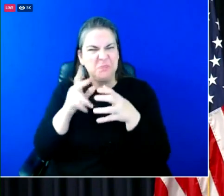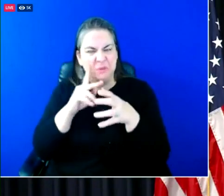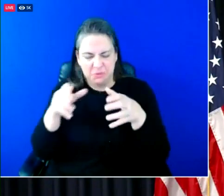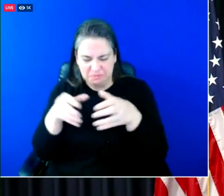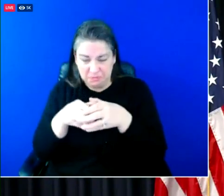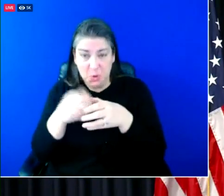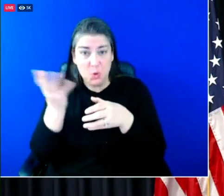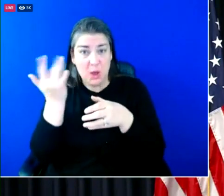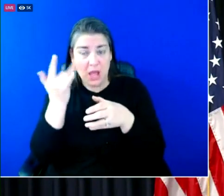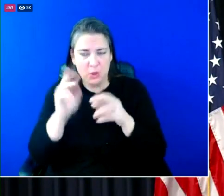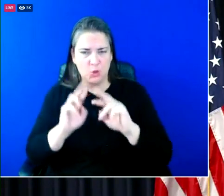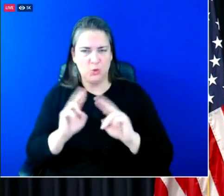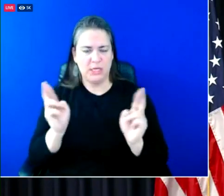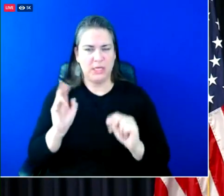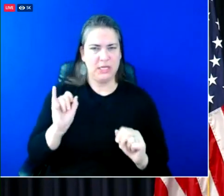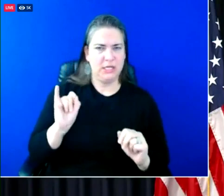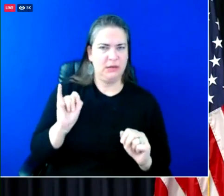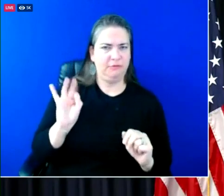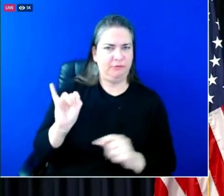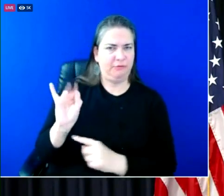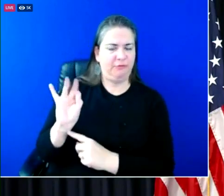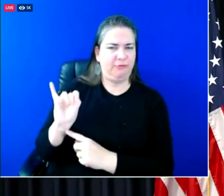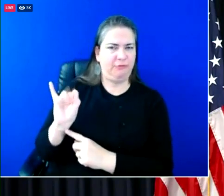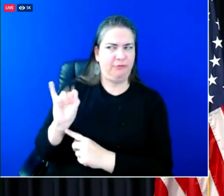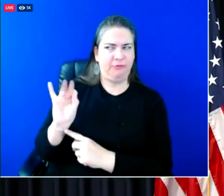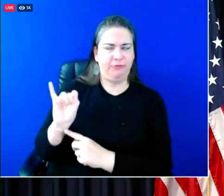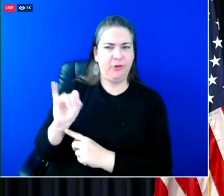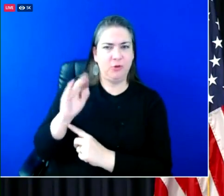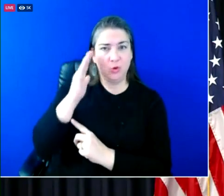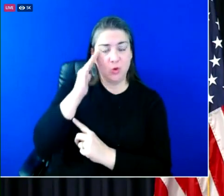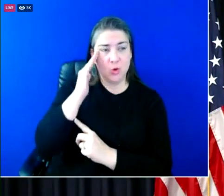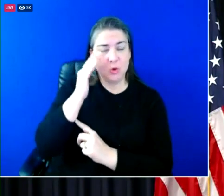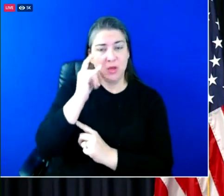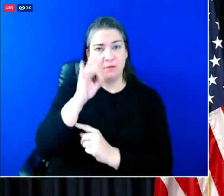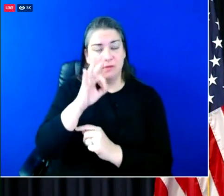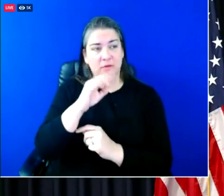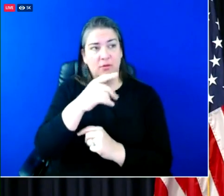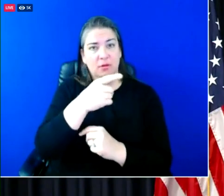on the threat that presents during each disaster situation. So this obviously